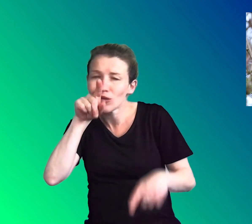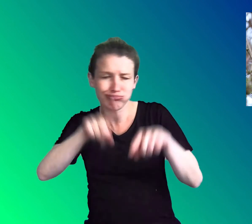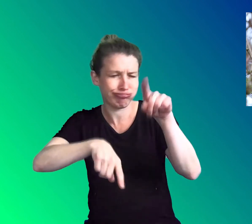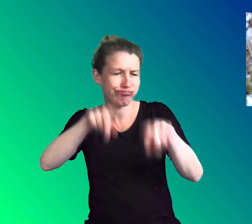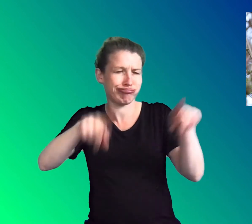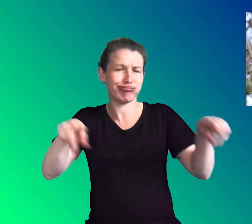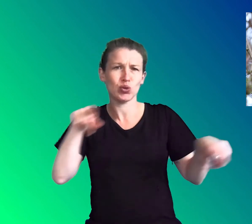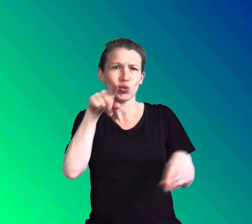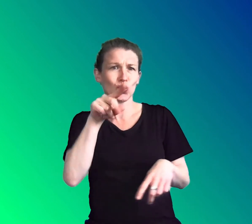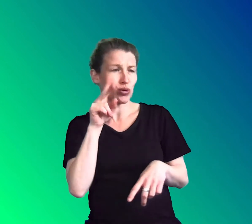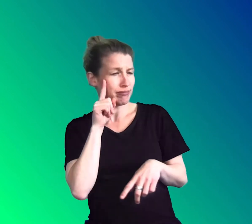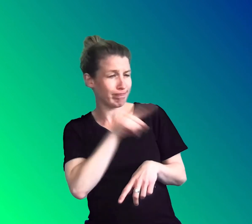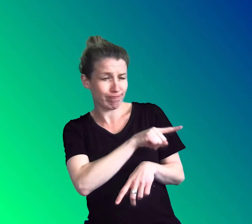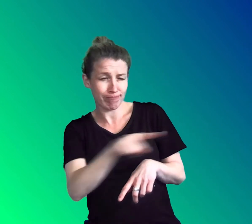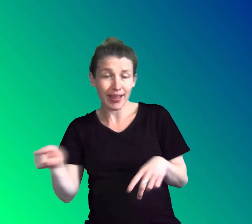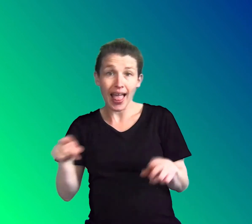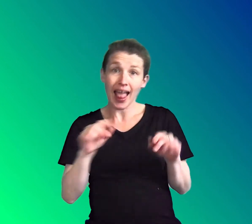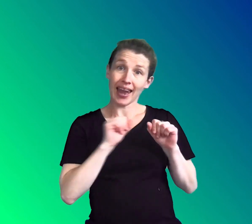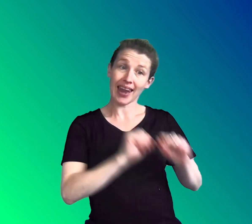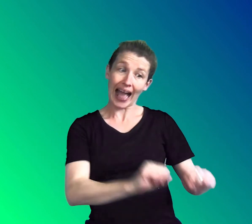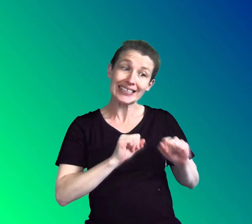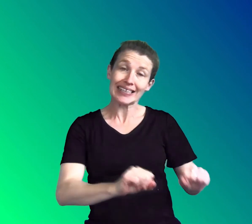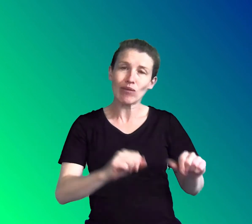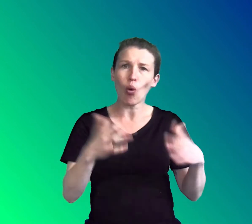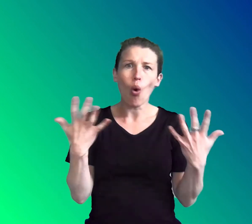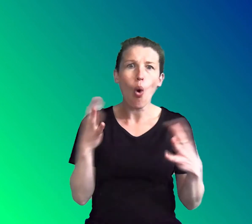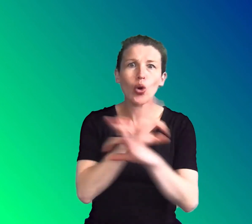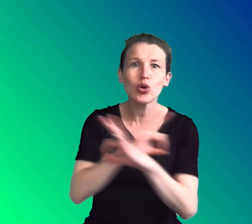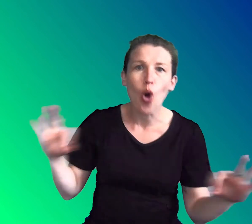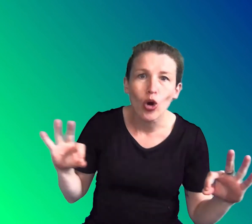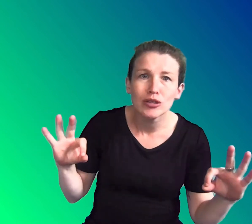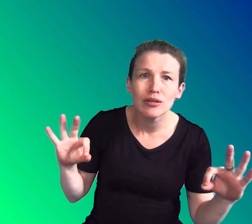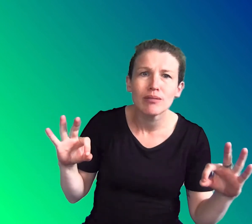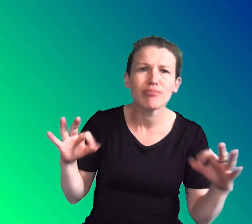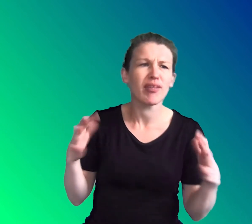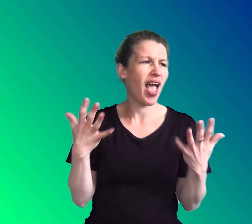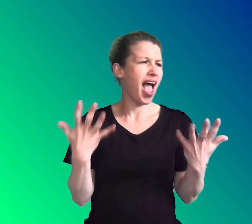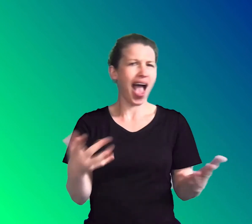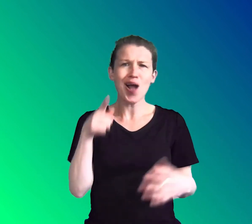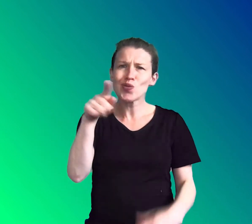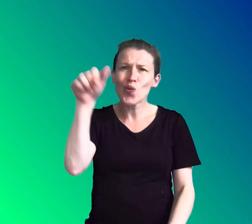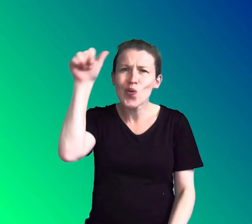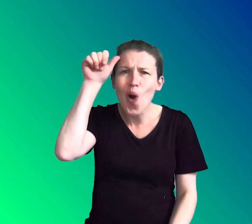There must be a lot of things. Are they native or not? And how do you know?